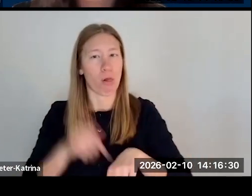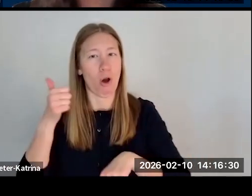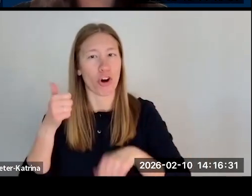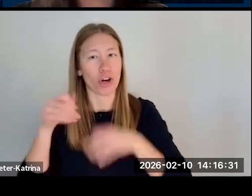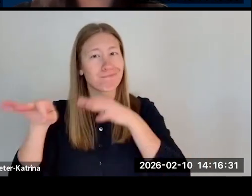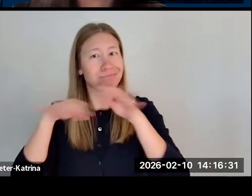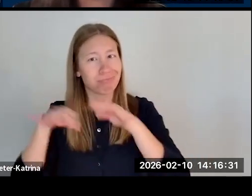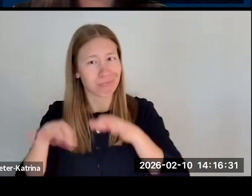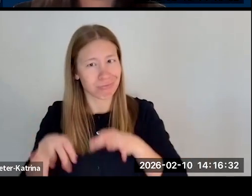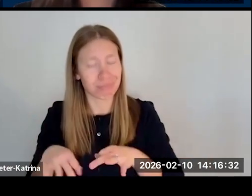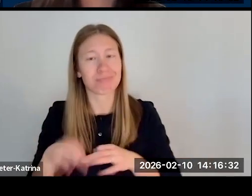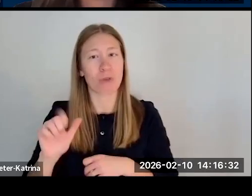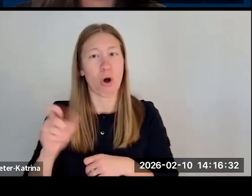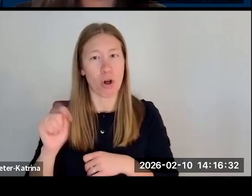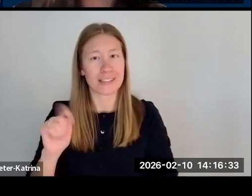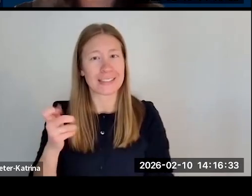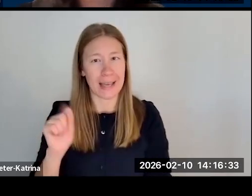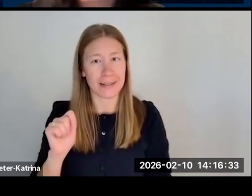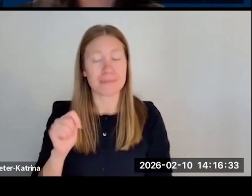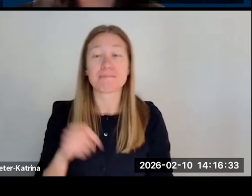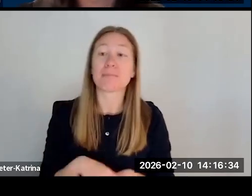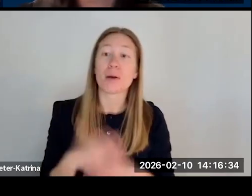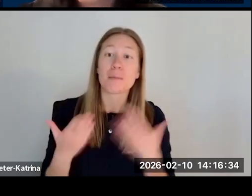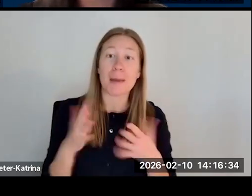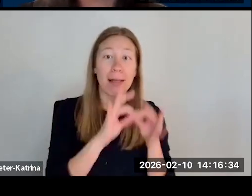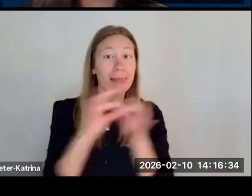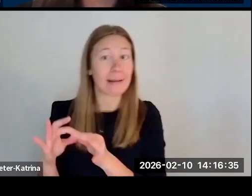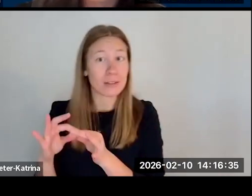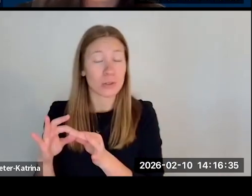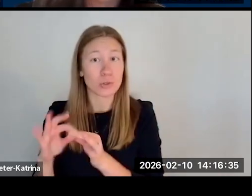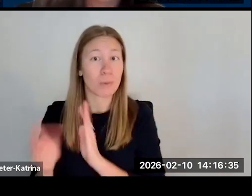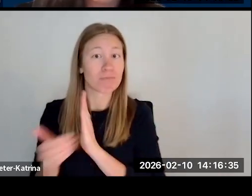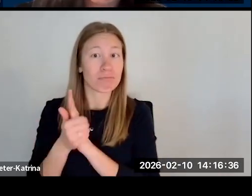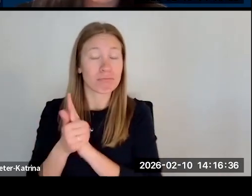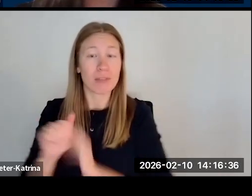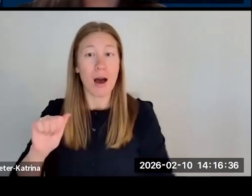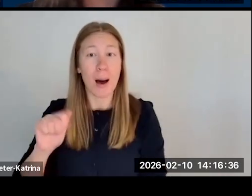Sometimes this can get linked to an appendix section or a webpage